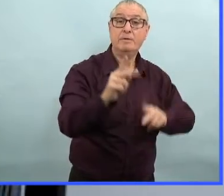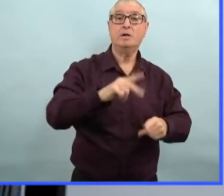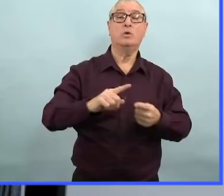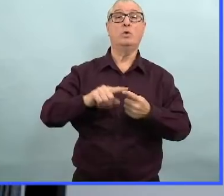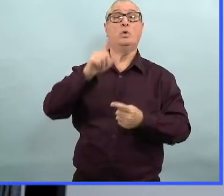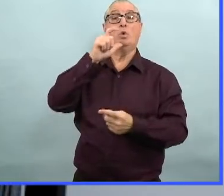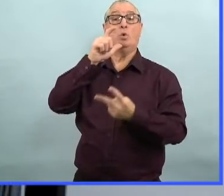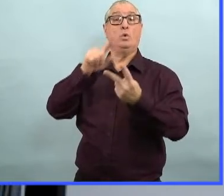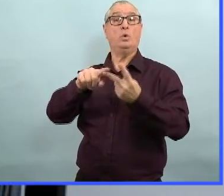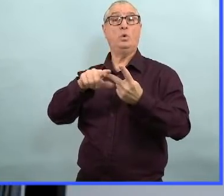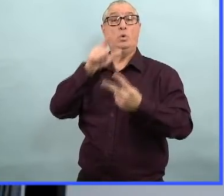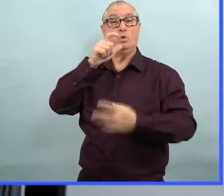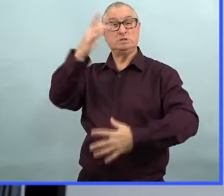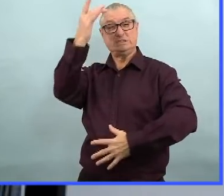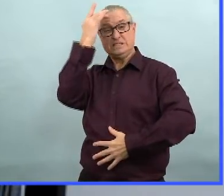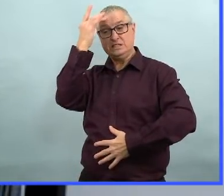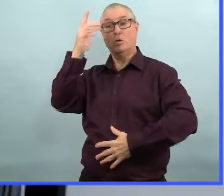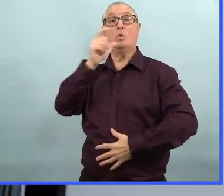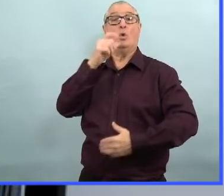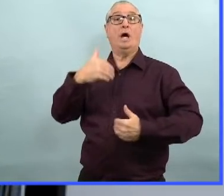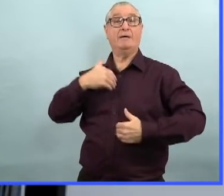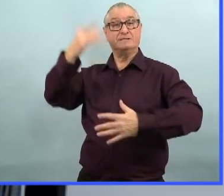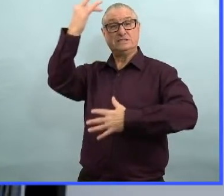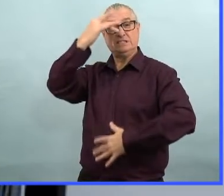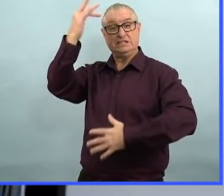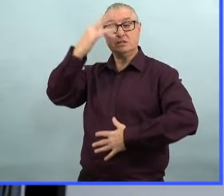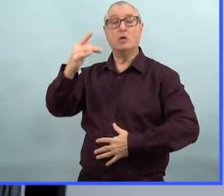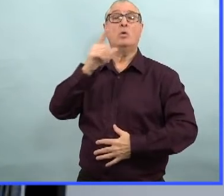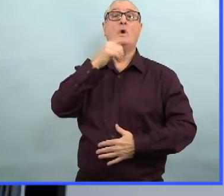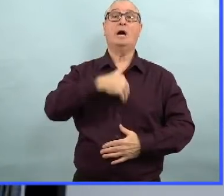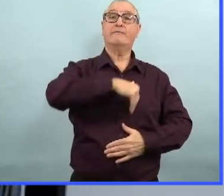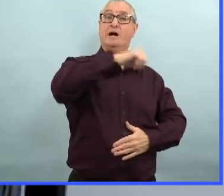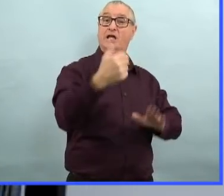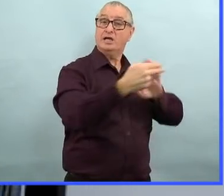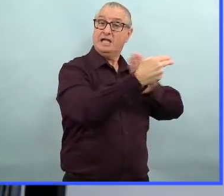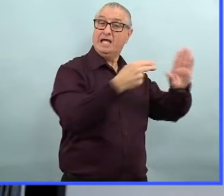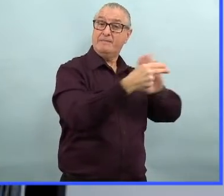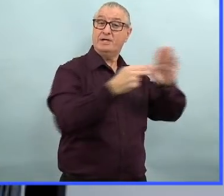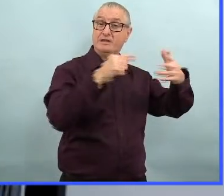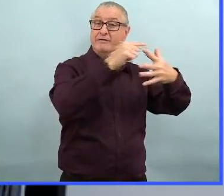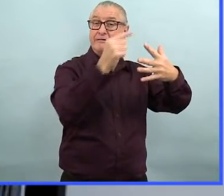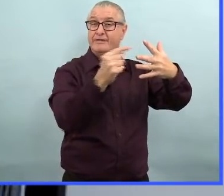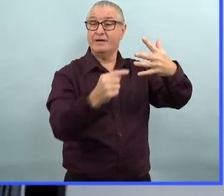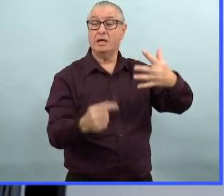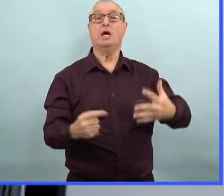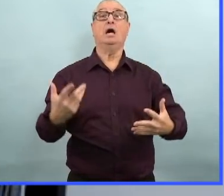but also with various chronic diseases so i thank each and every one of you for doing your